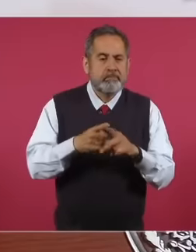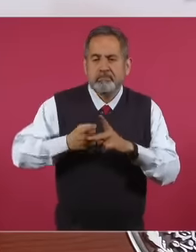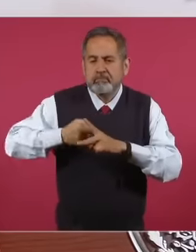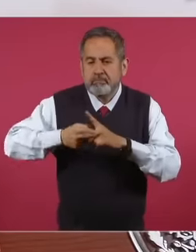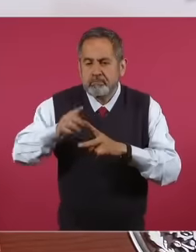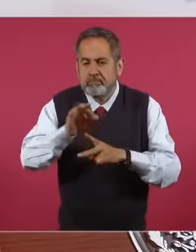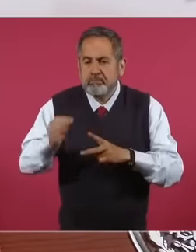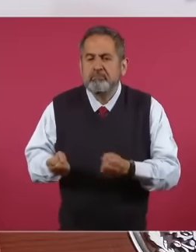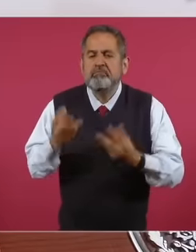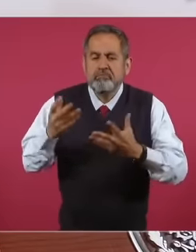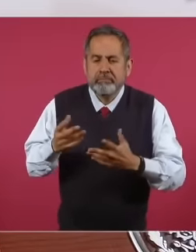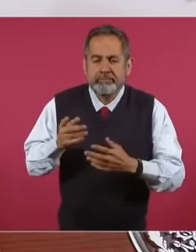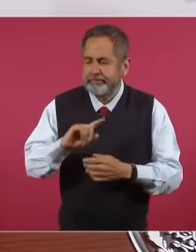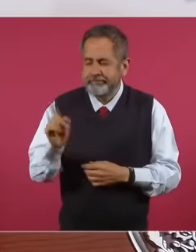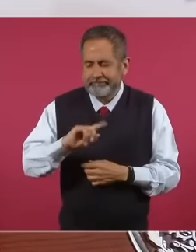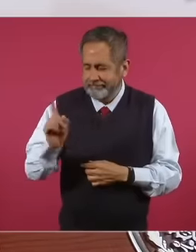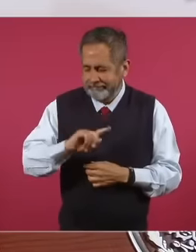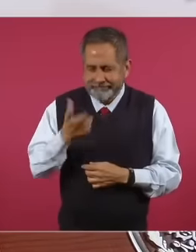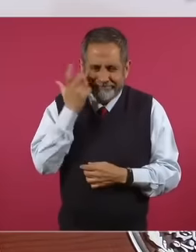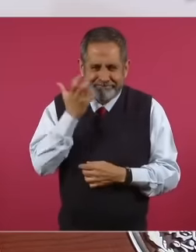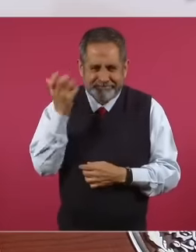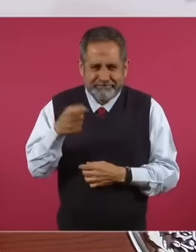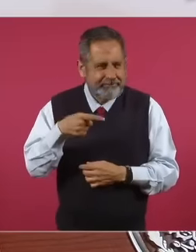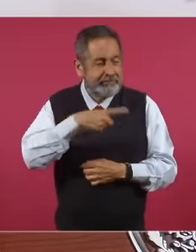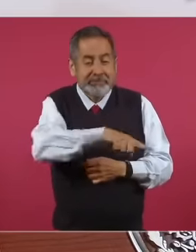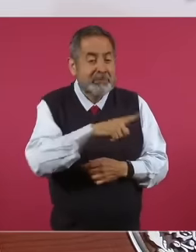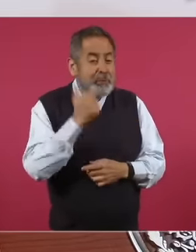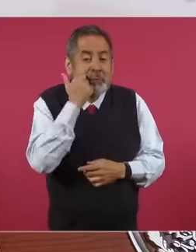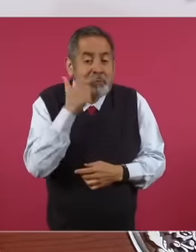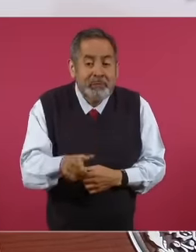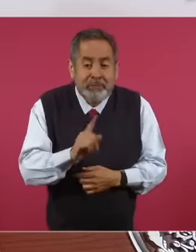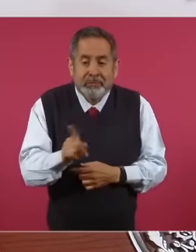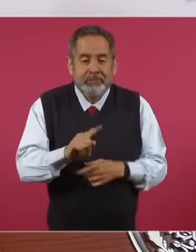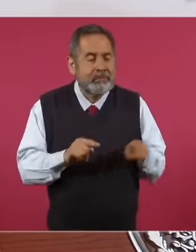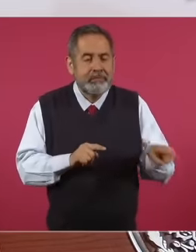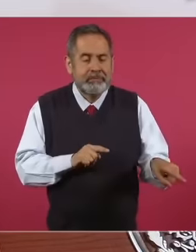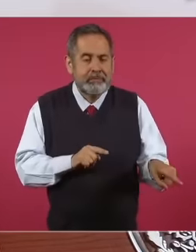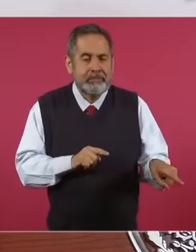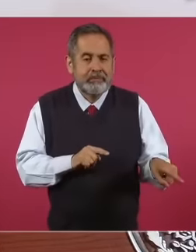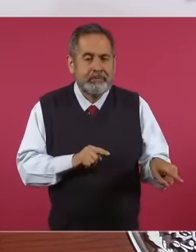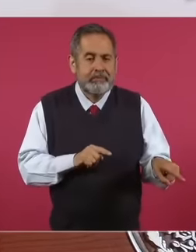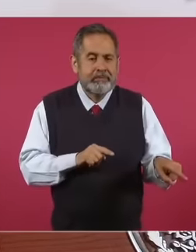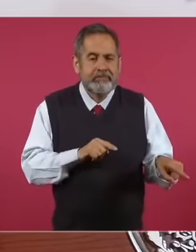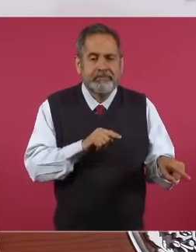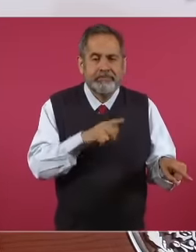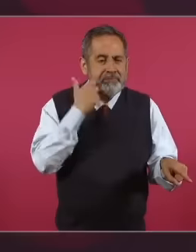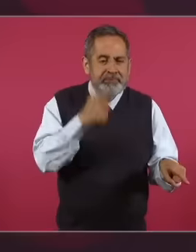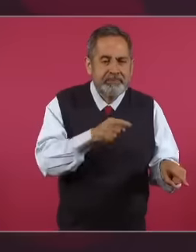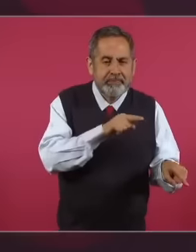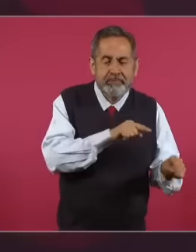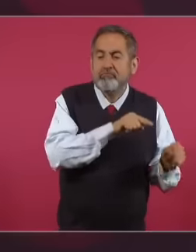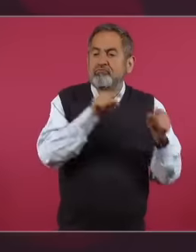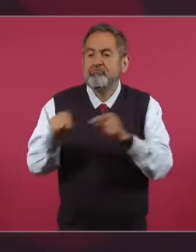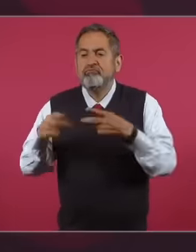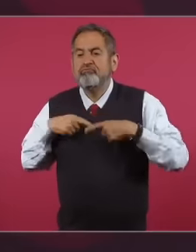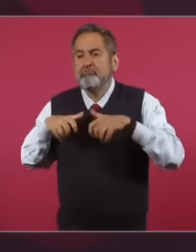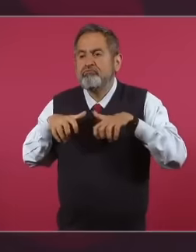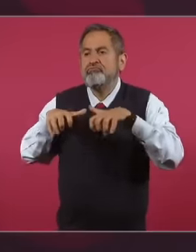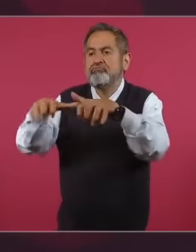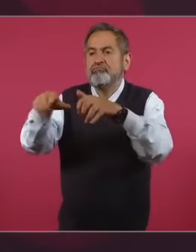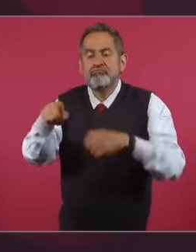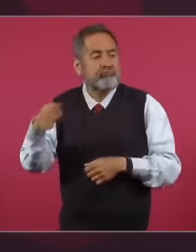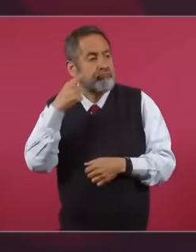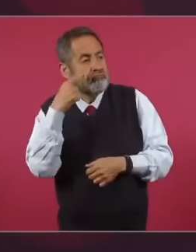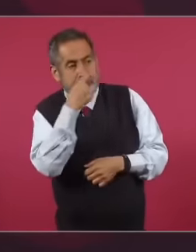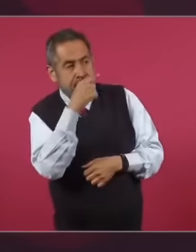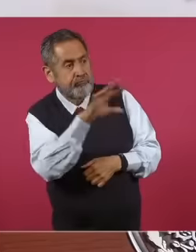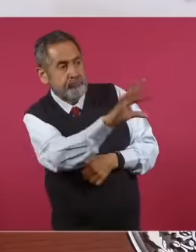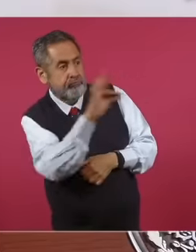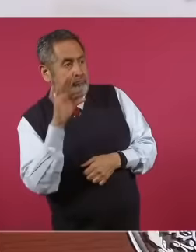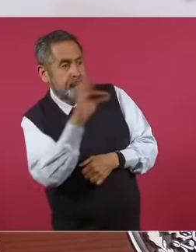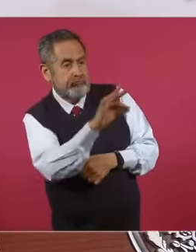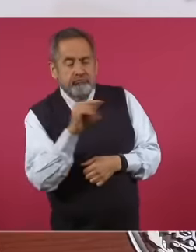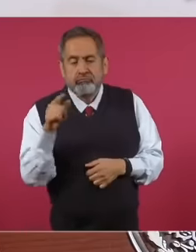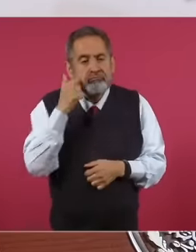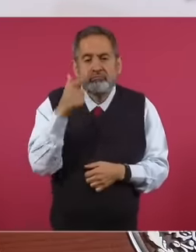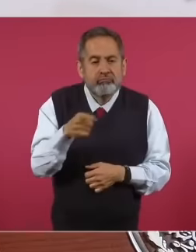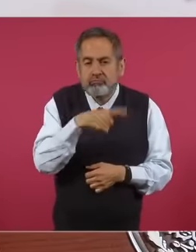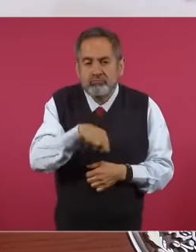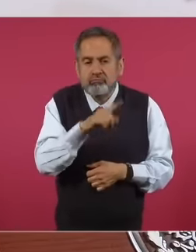It is because they do not want the people to elect the judges, the magistrates, the ministers,